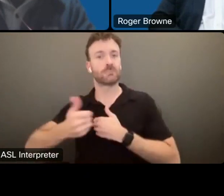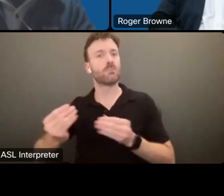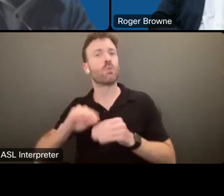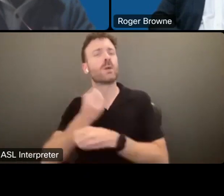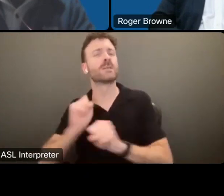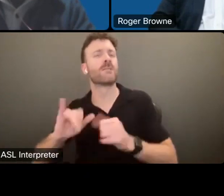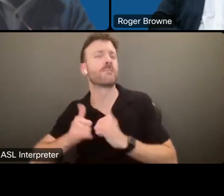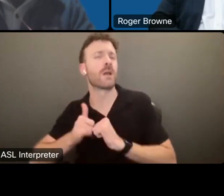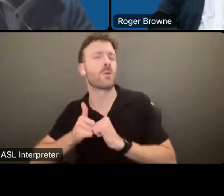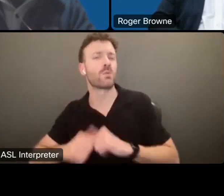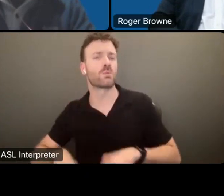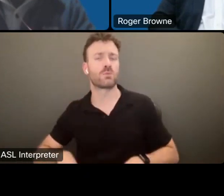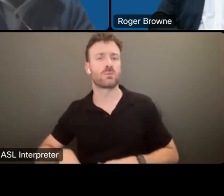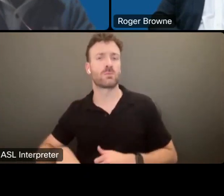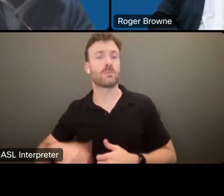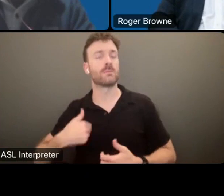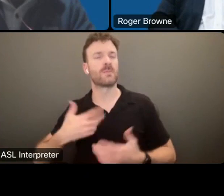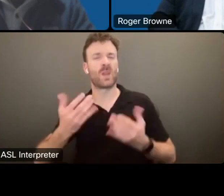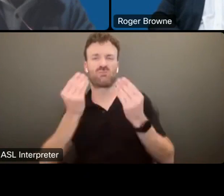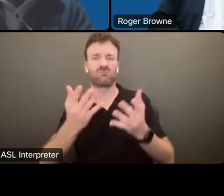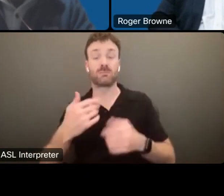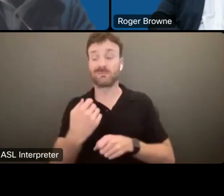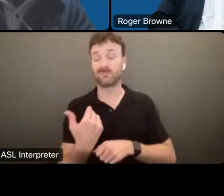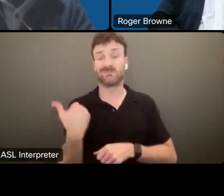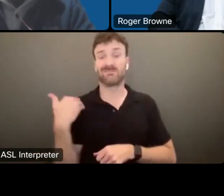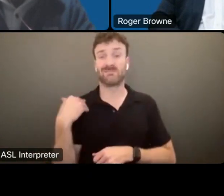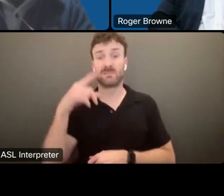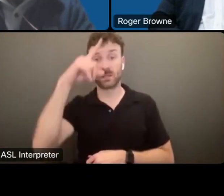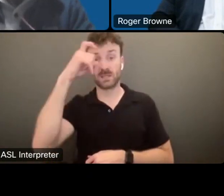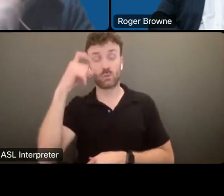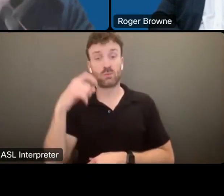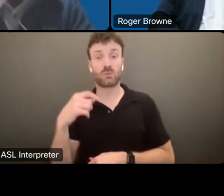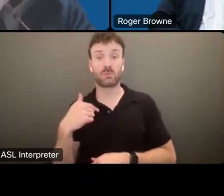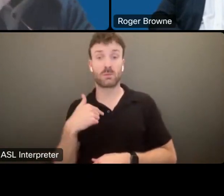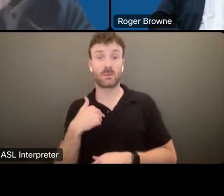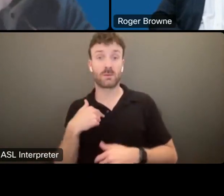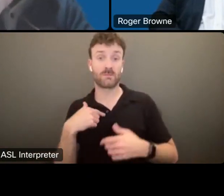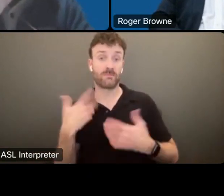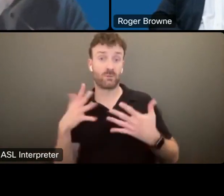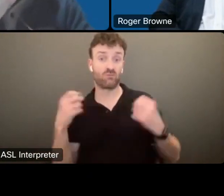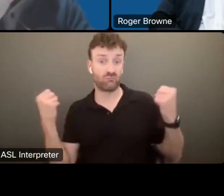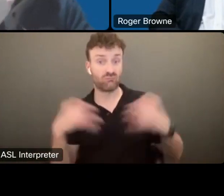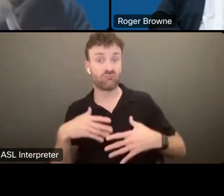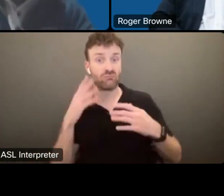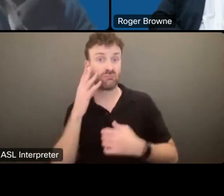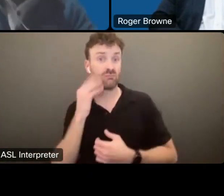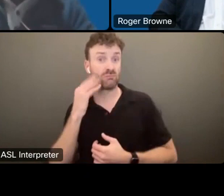I also want to share last summer I had this very scary experience going from the west